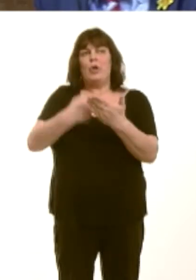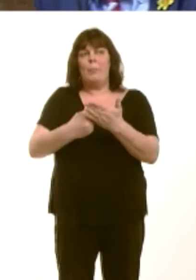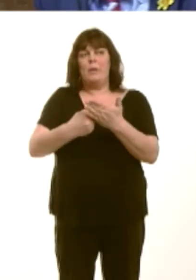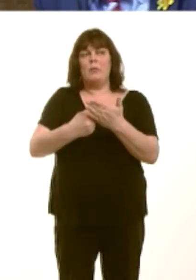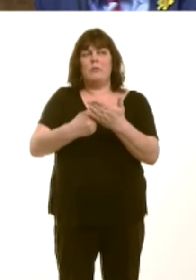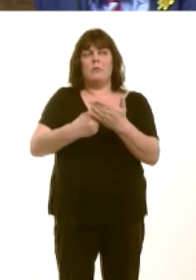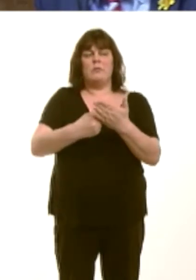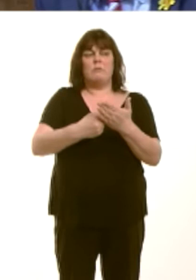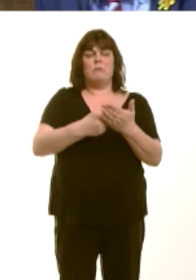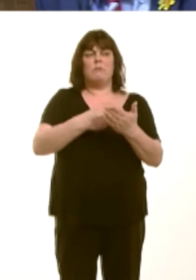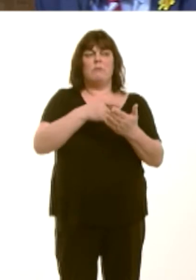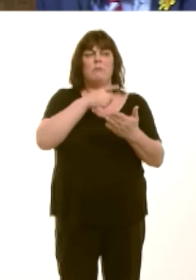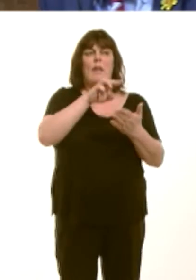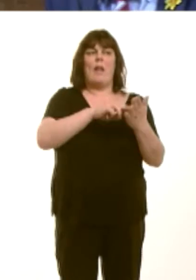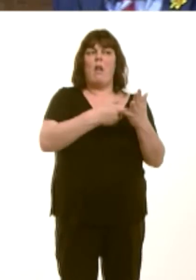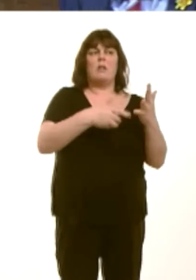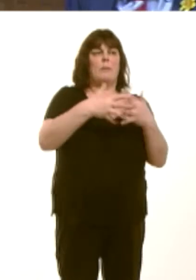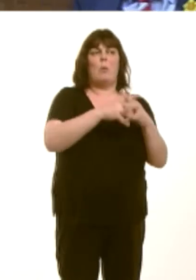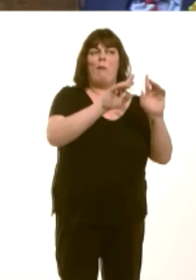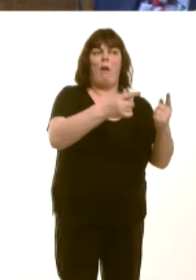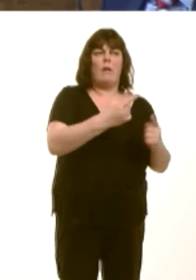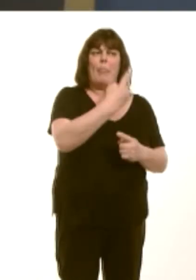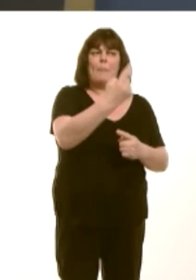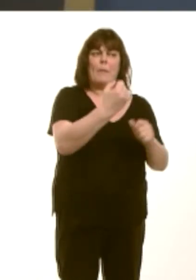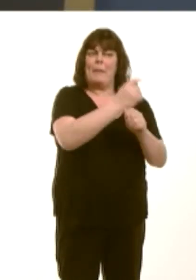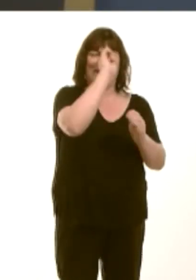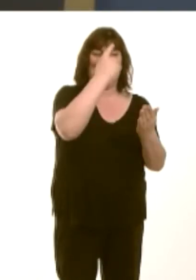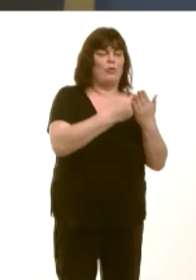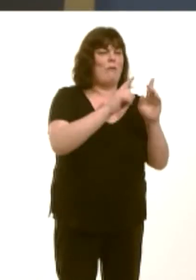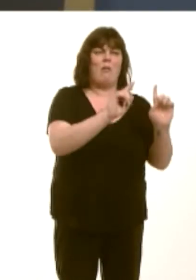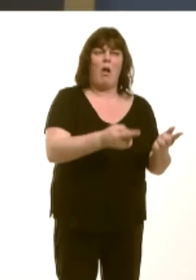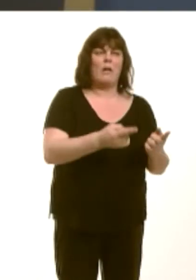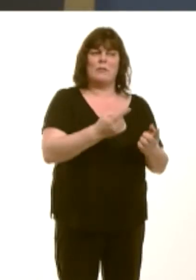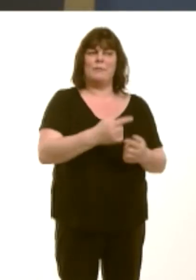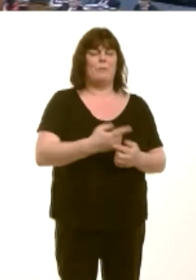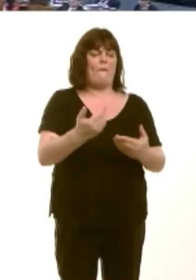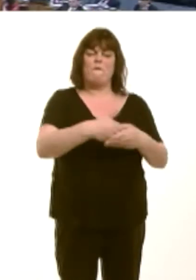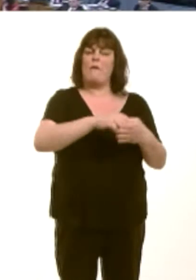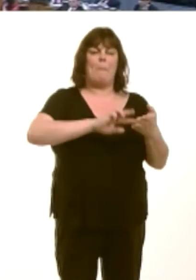Theyíre not involved in the planning system in terms of being a decision-making body.